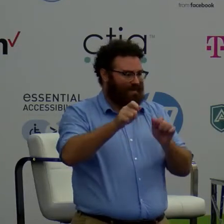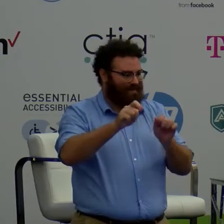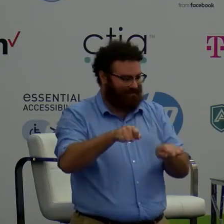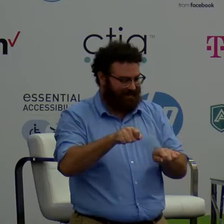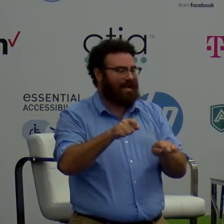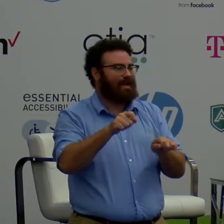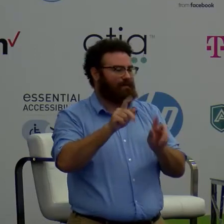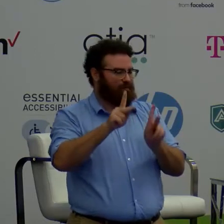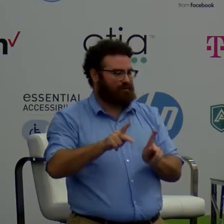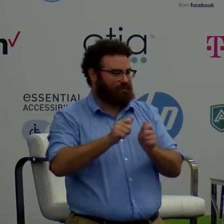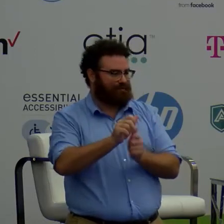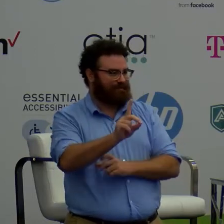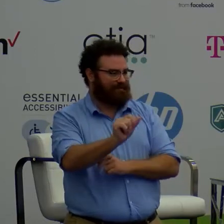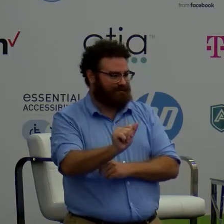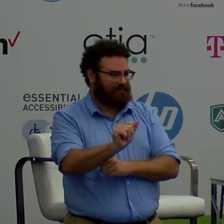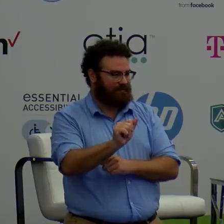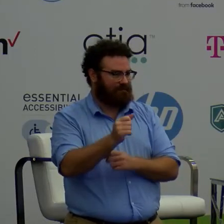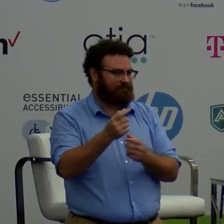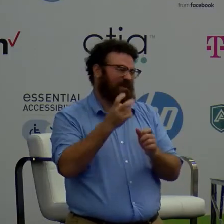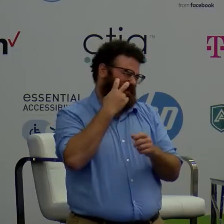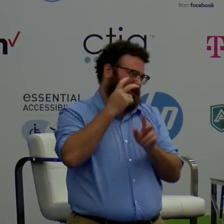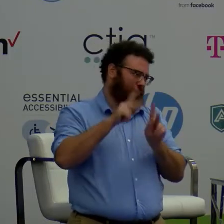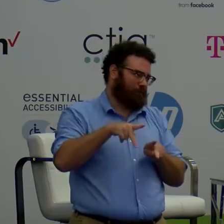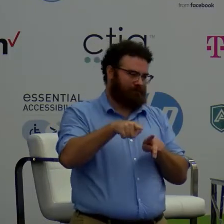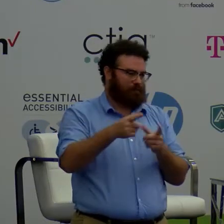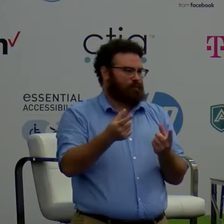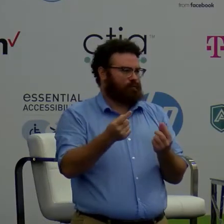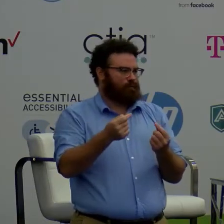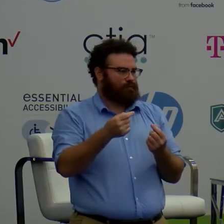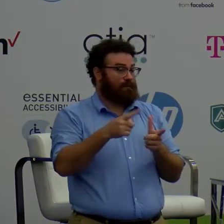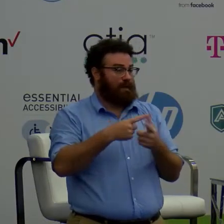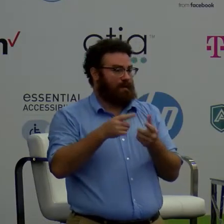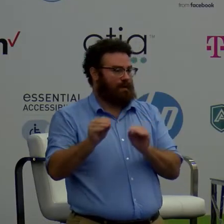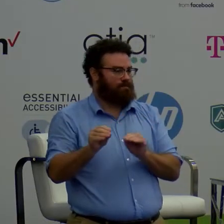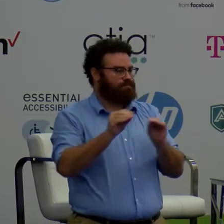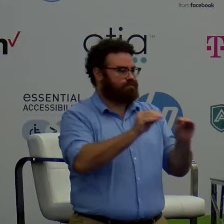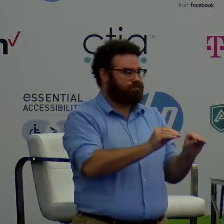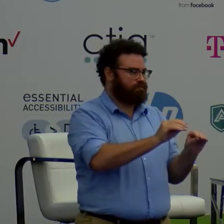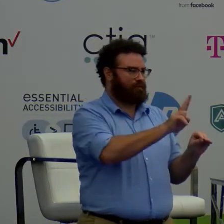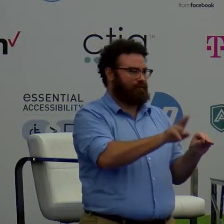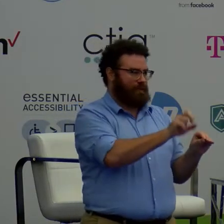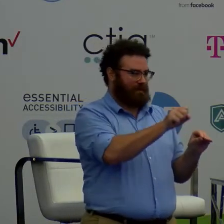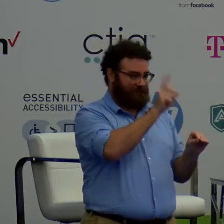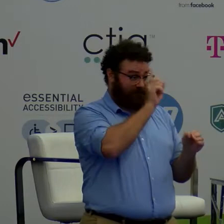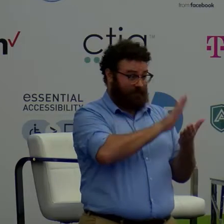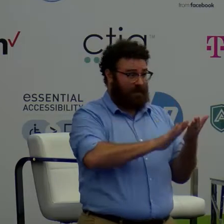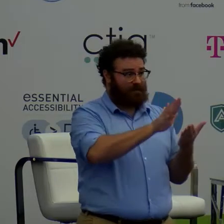a disability what could a blind person do to come to the US for higher education and